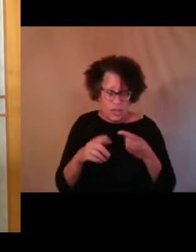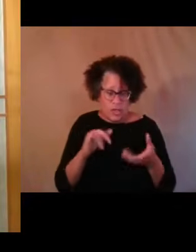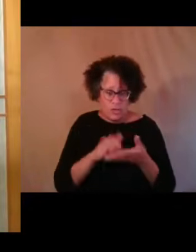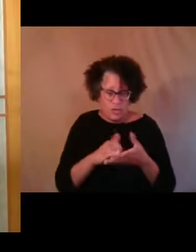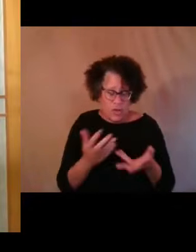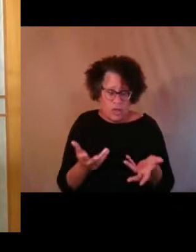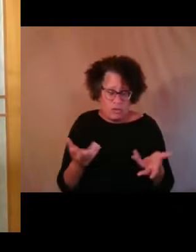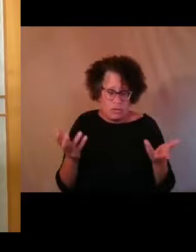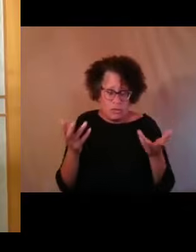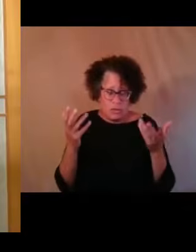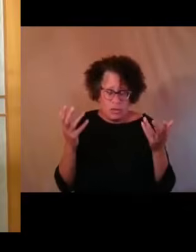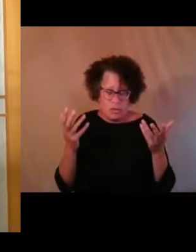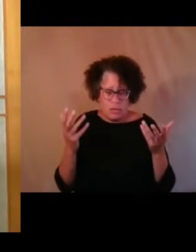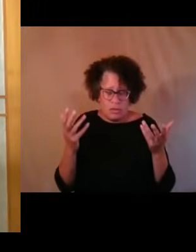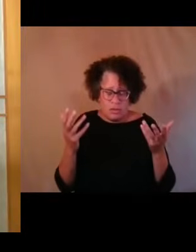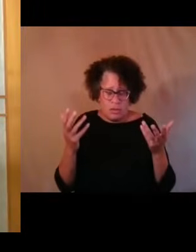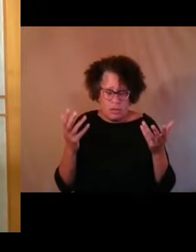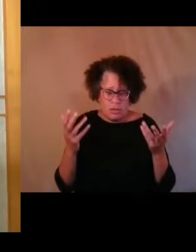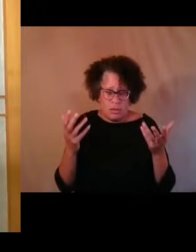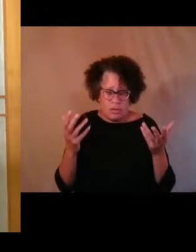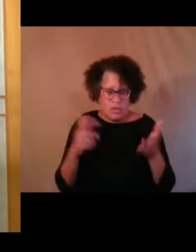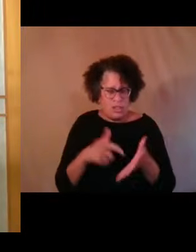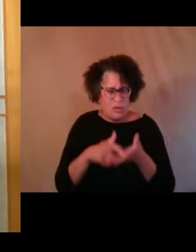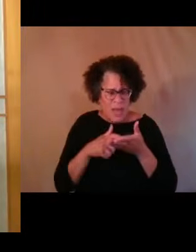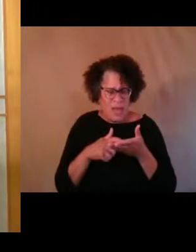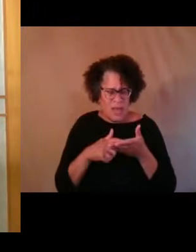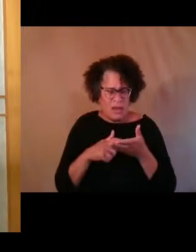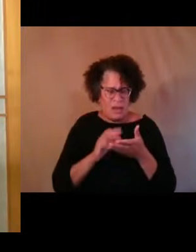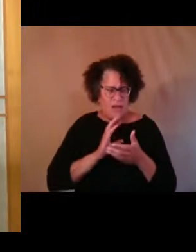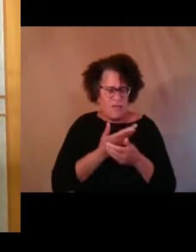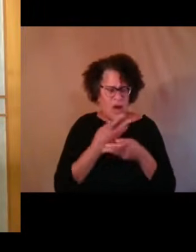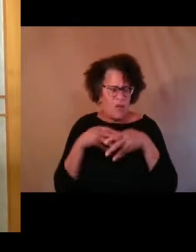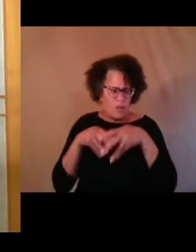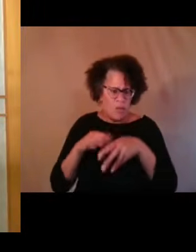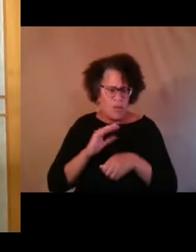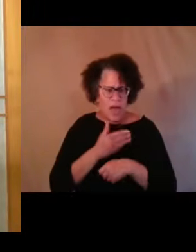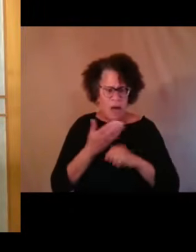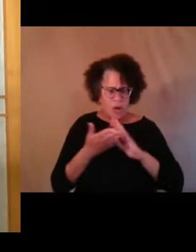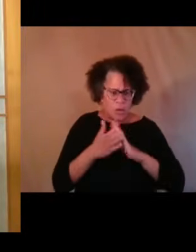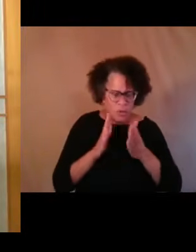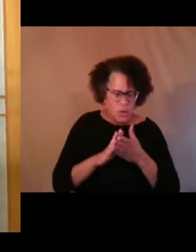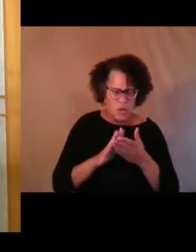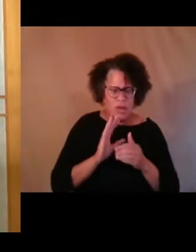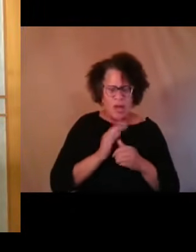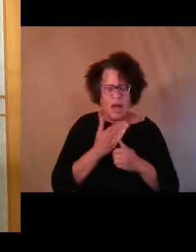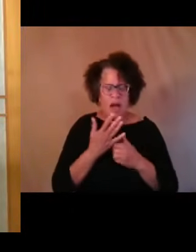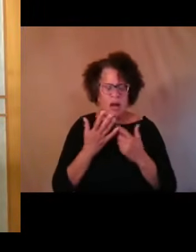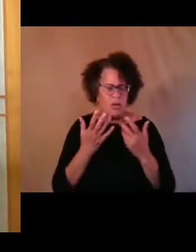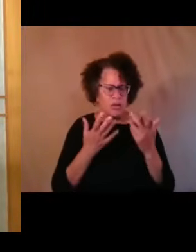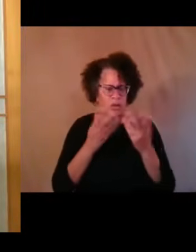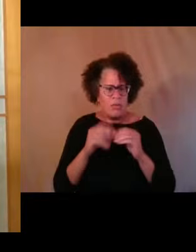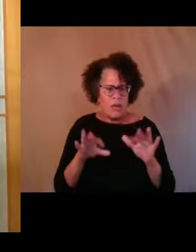We cannot the demand of our own movement in our own communities, in our own organizers to be perfect,